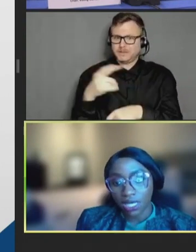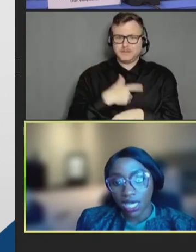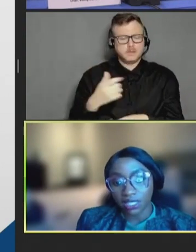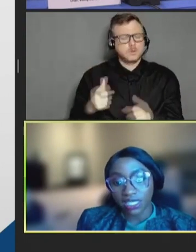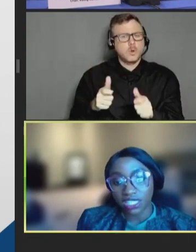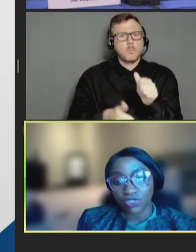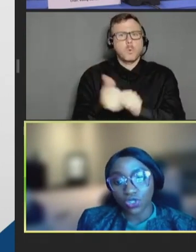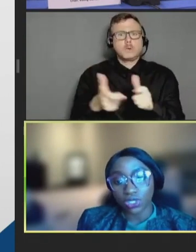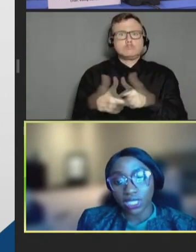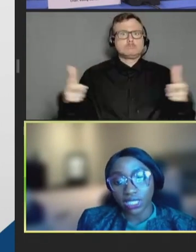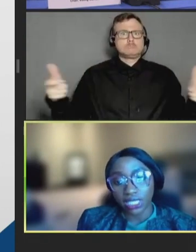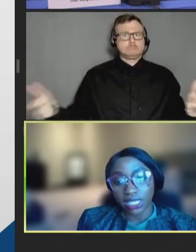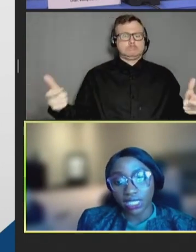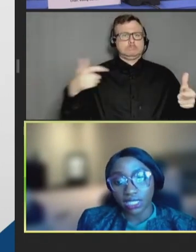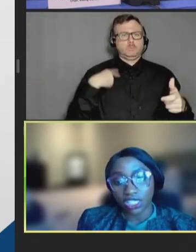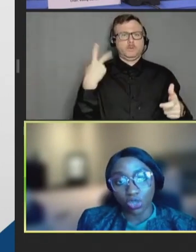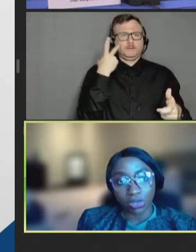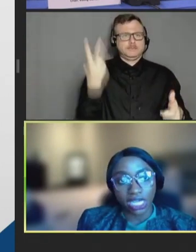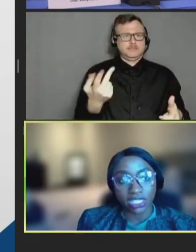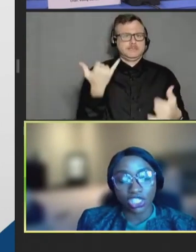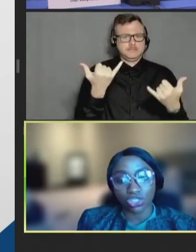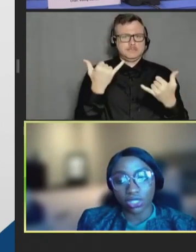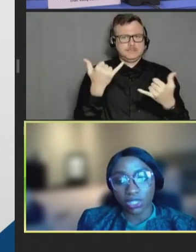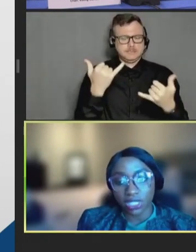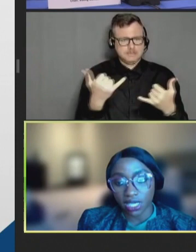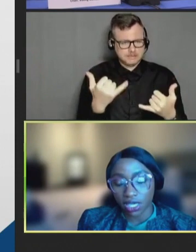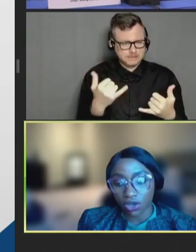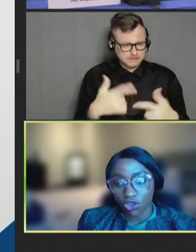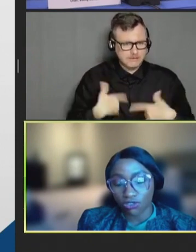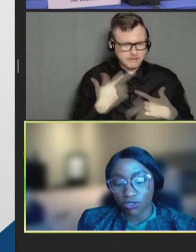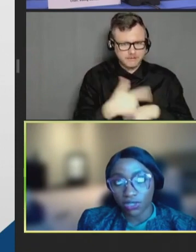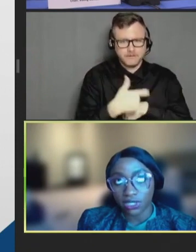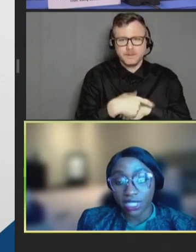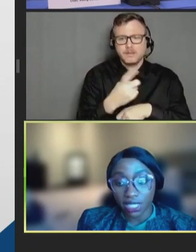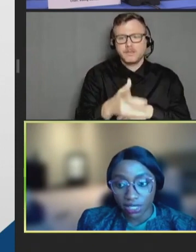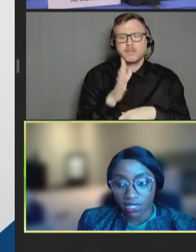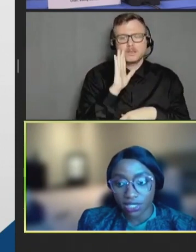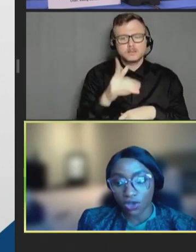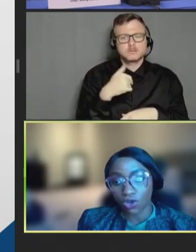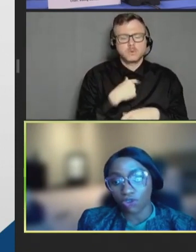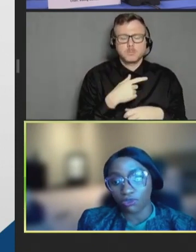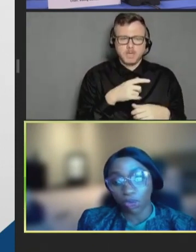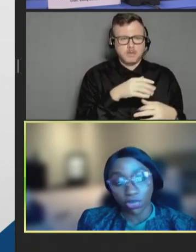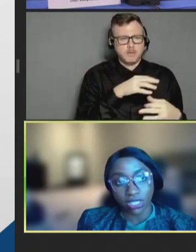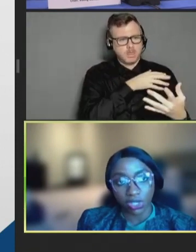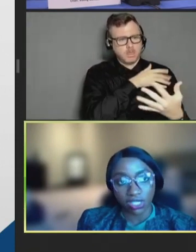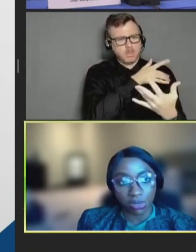And this has resulted in the jeopardization, I would say, of decades of progress within the